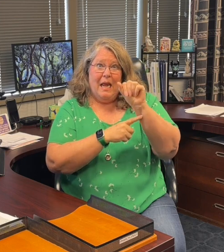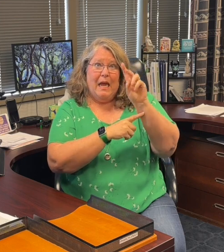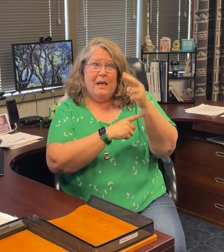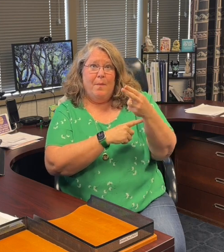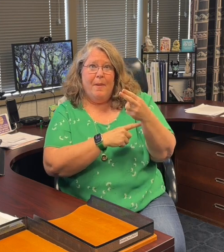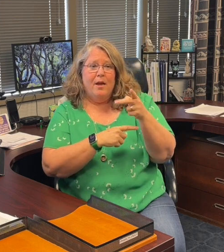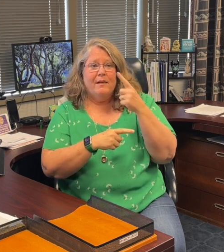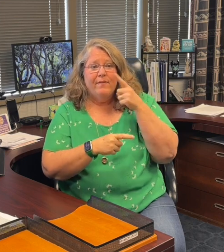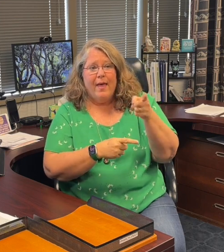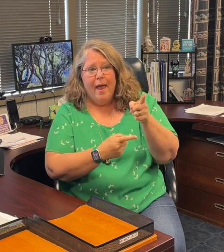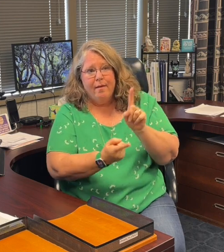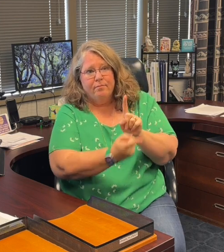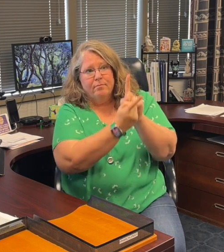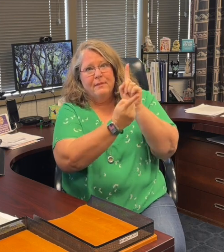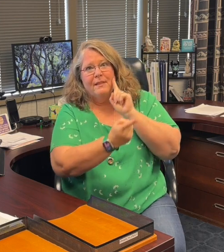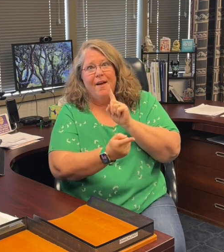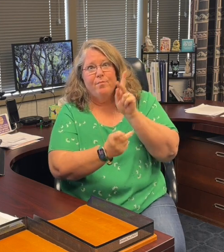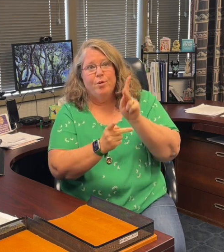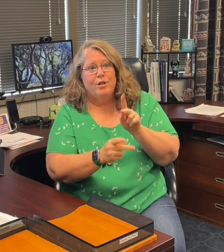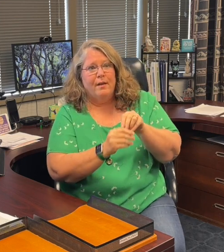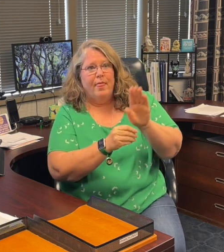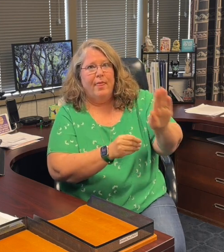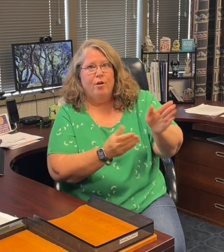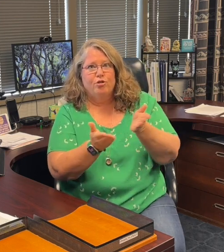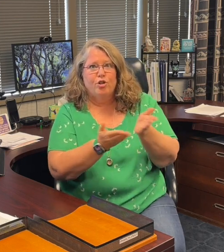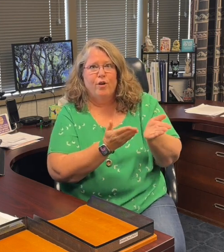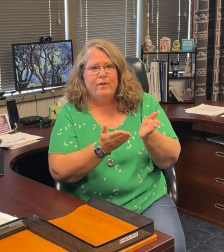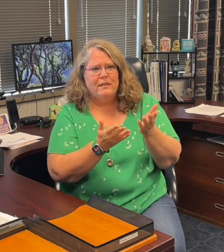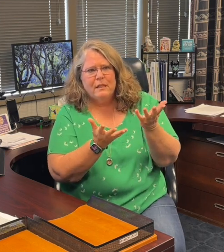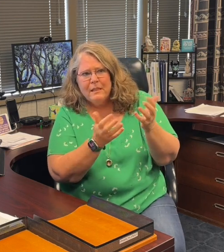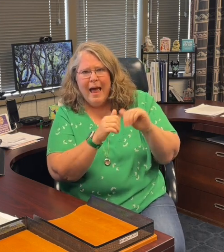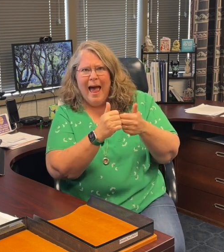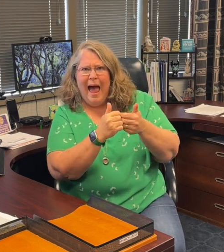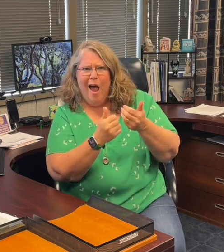departments within the depart within ADMH. If a deaf person were to show up